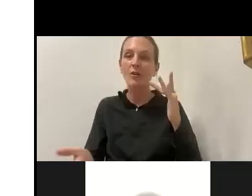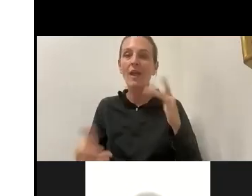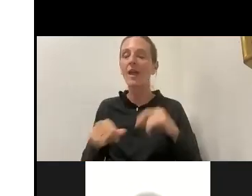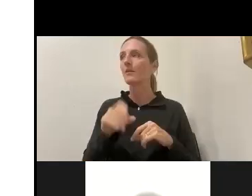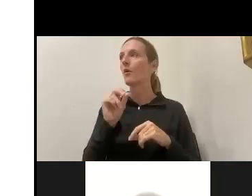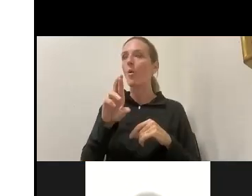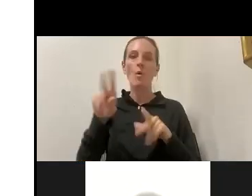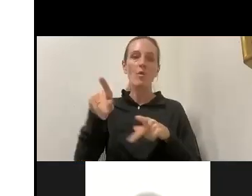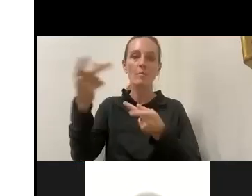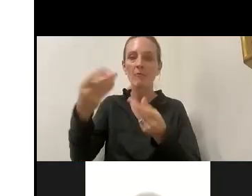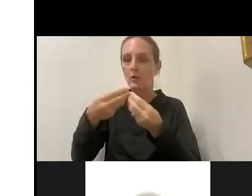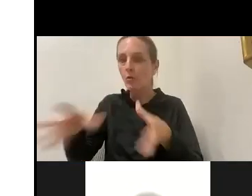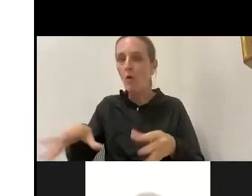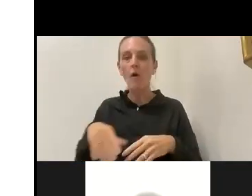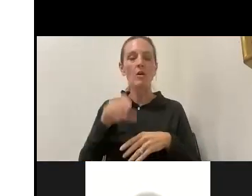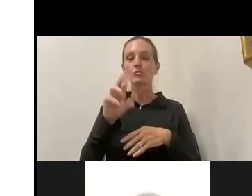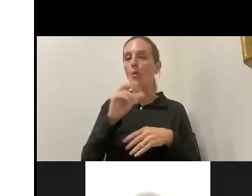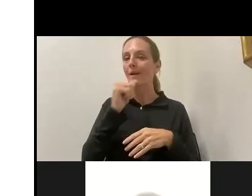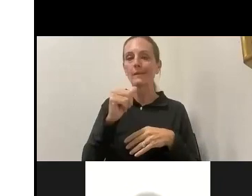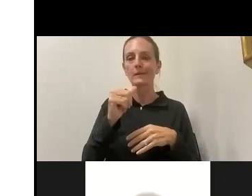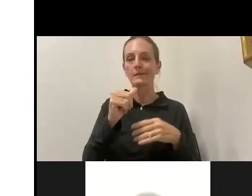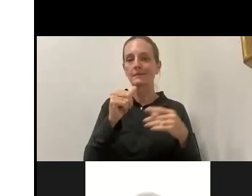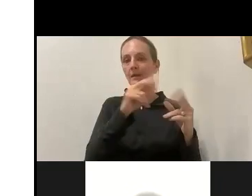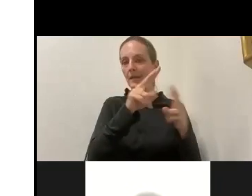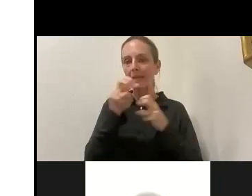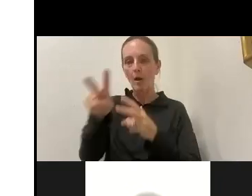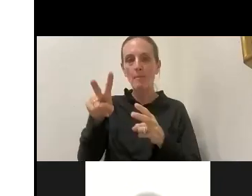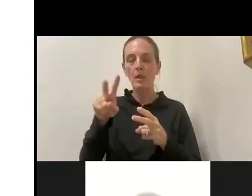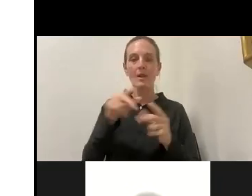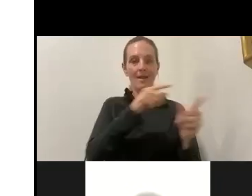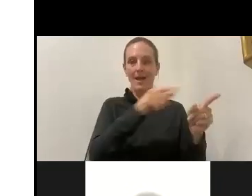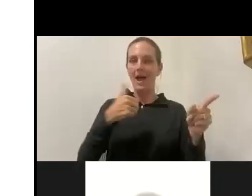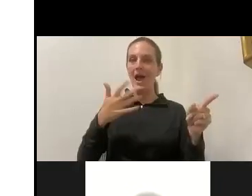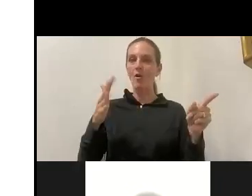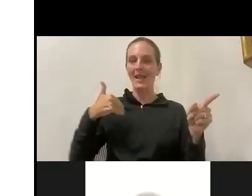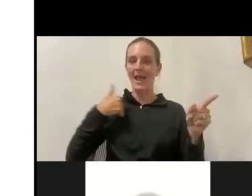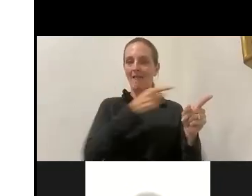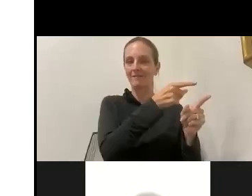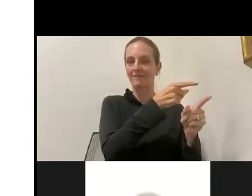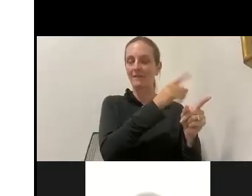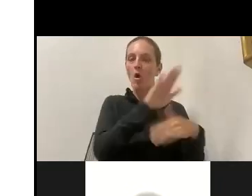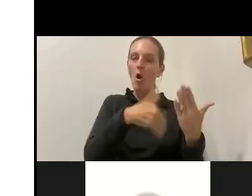lost or does not get uploaded. Or that blurb, all those amazing things you wrote are suddenly gone.